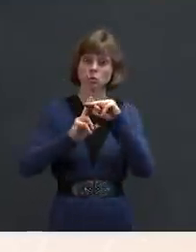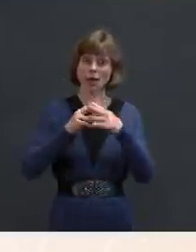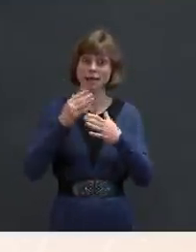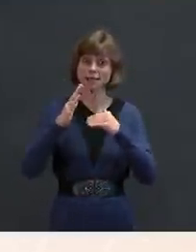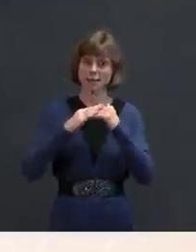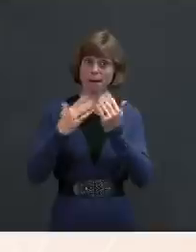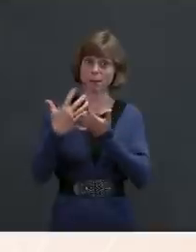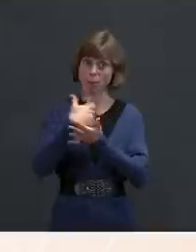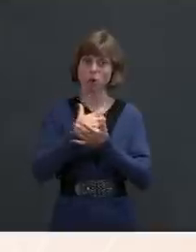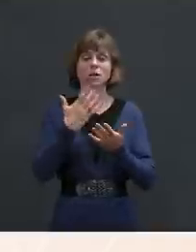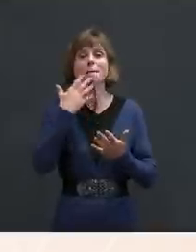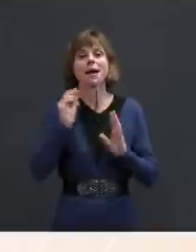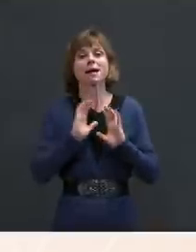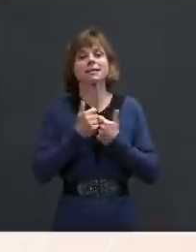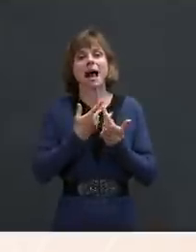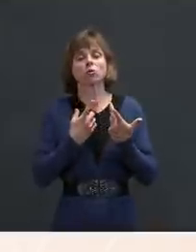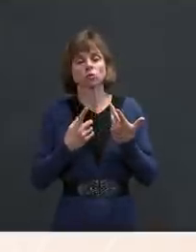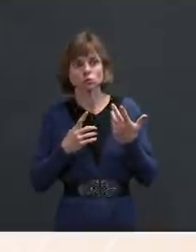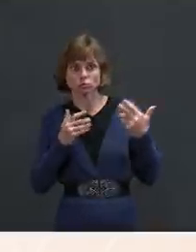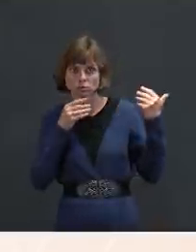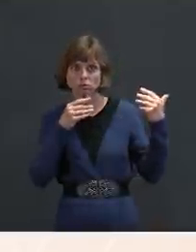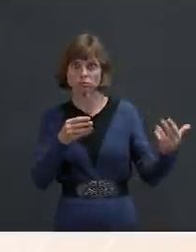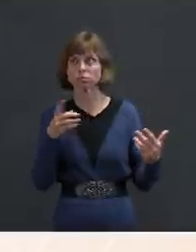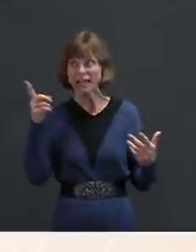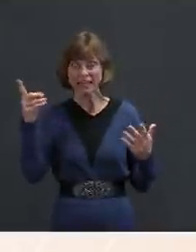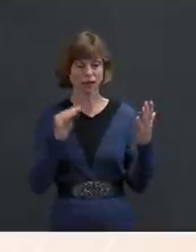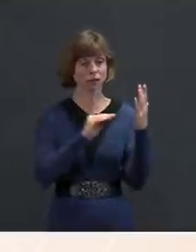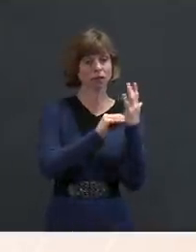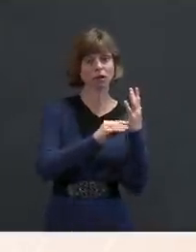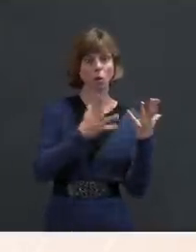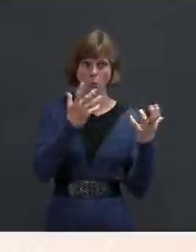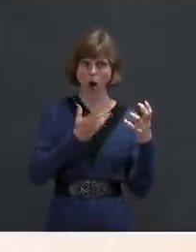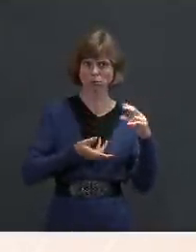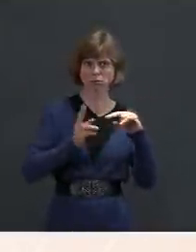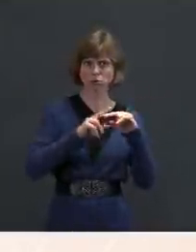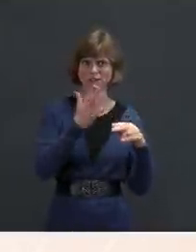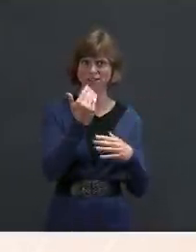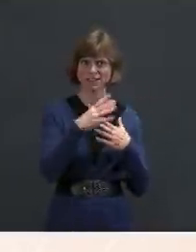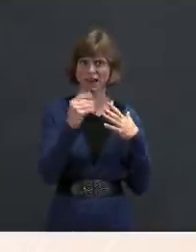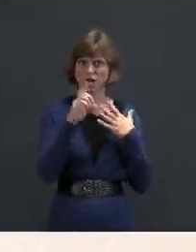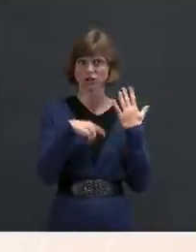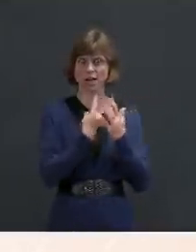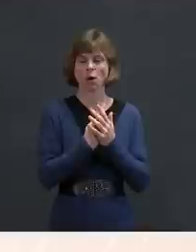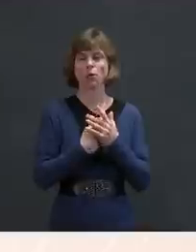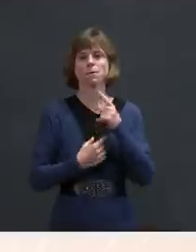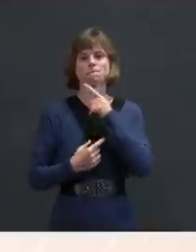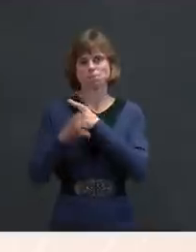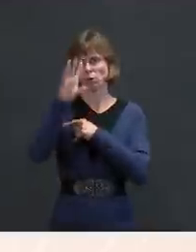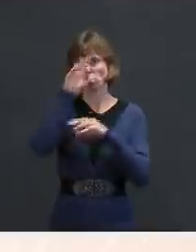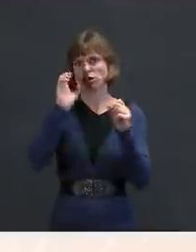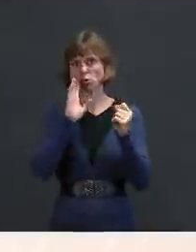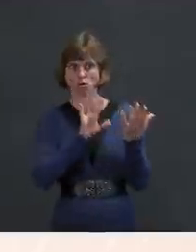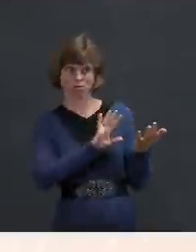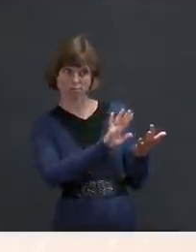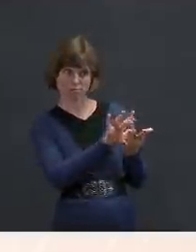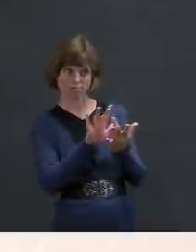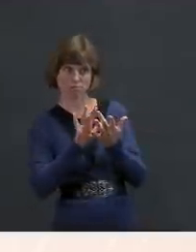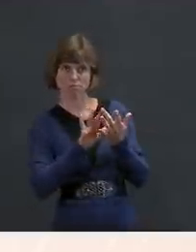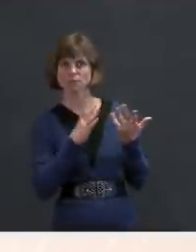That's why he put it in the package. He wants it to be raised to $15 an hour, and he will be in touch with leaders from all wings of the party